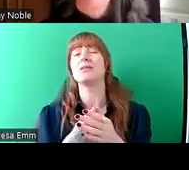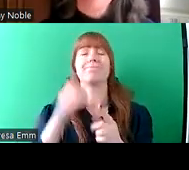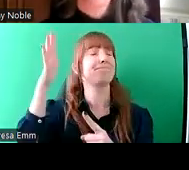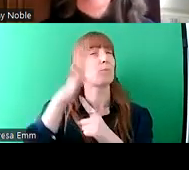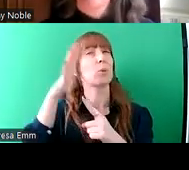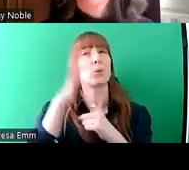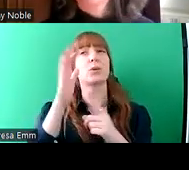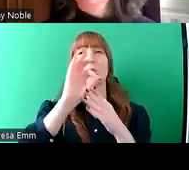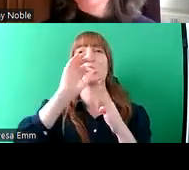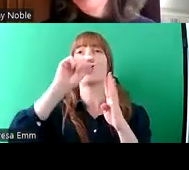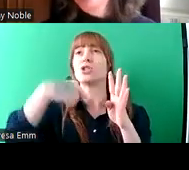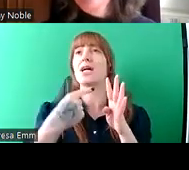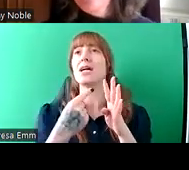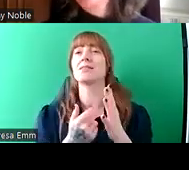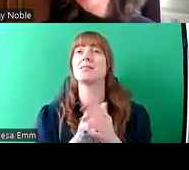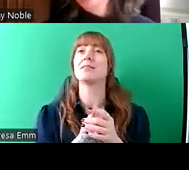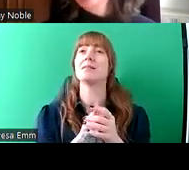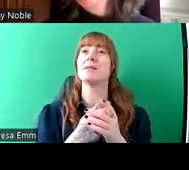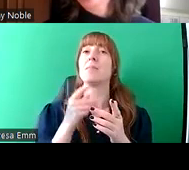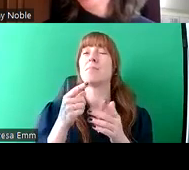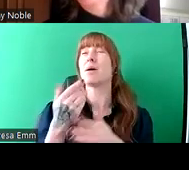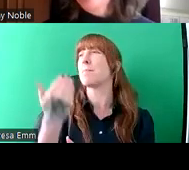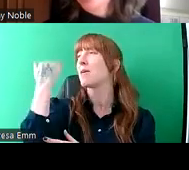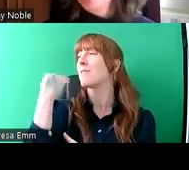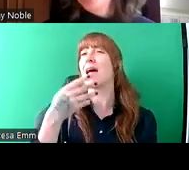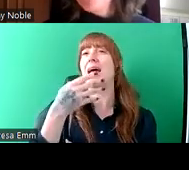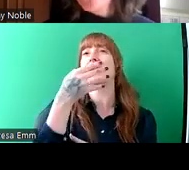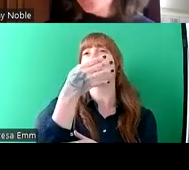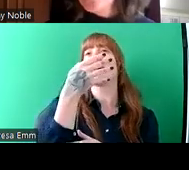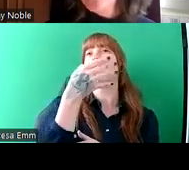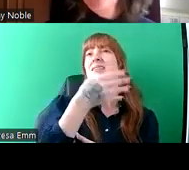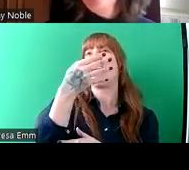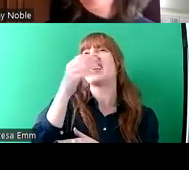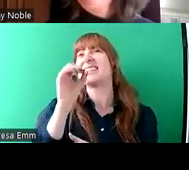as I mentioned earlier, the climate in the late '80s, early '90s was not really about supporting